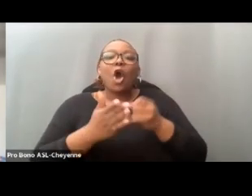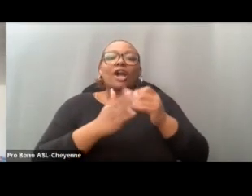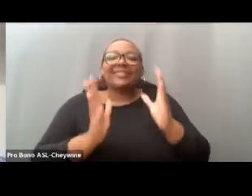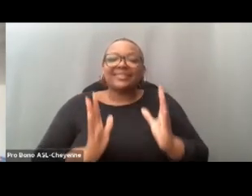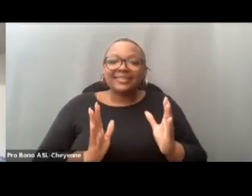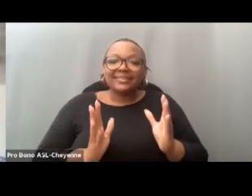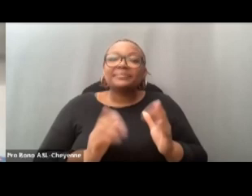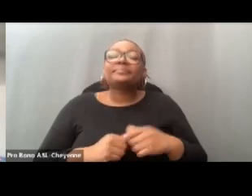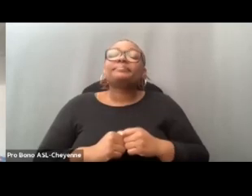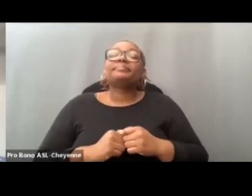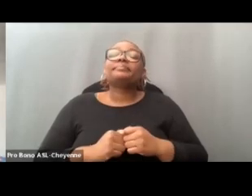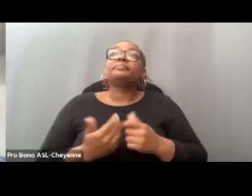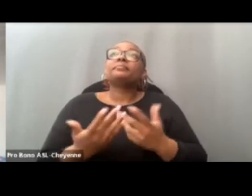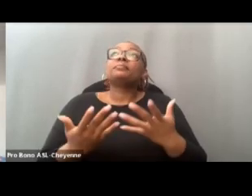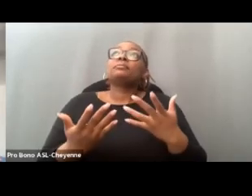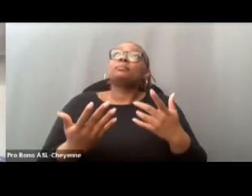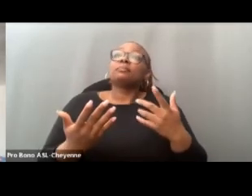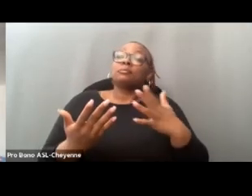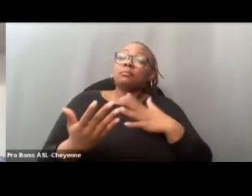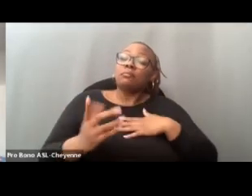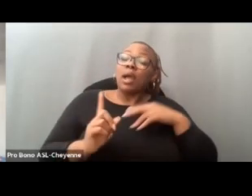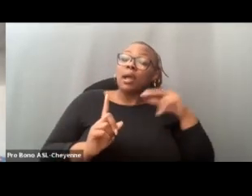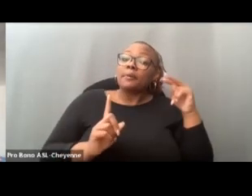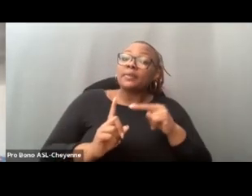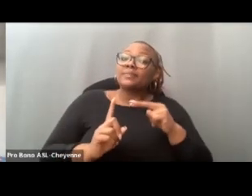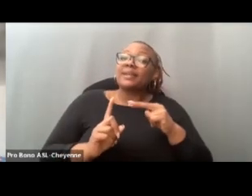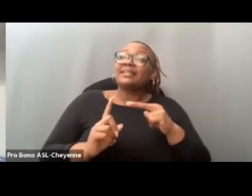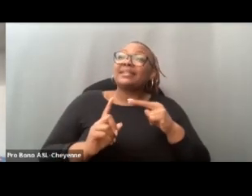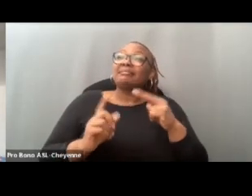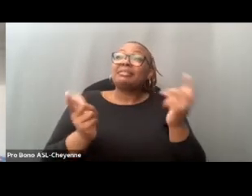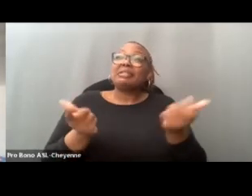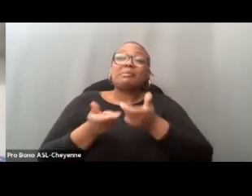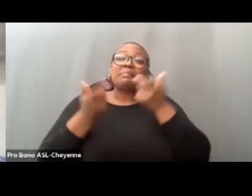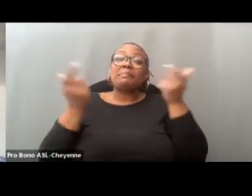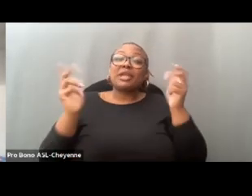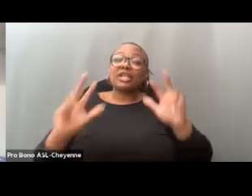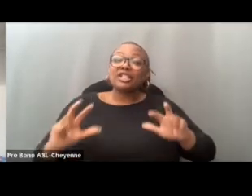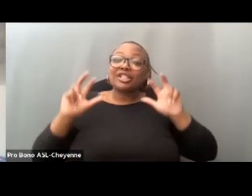And to me, the greatest contribution of artists